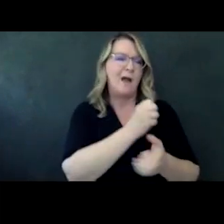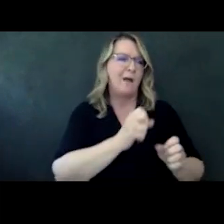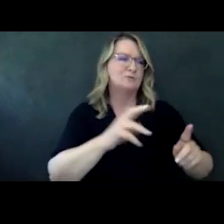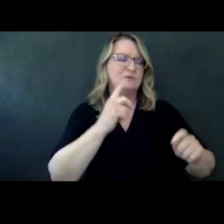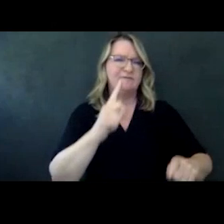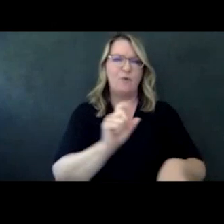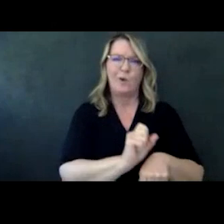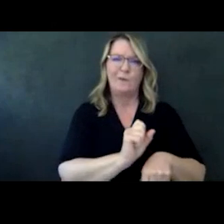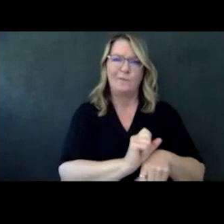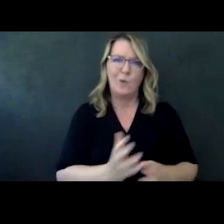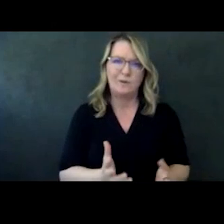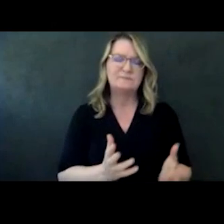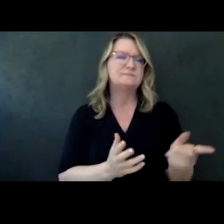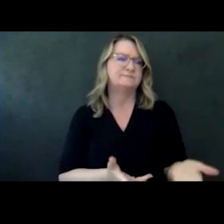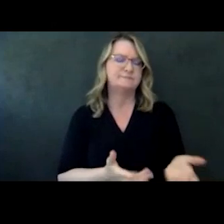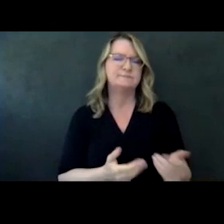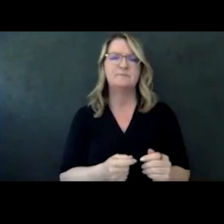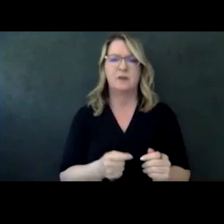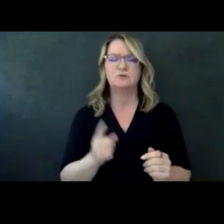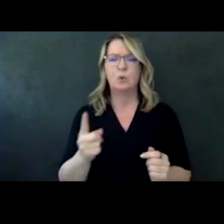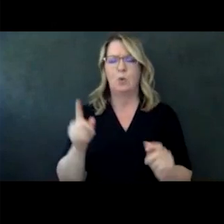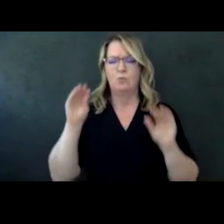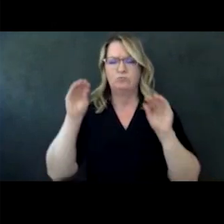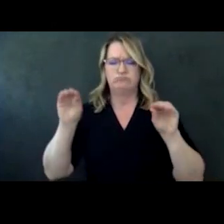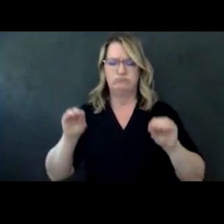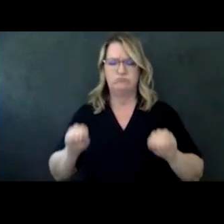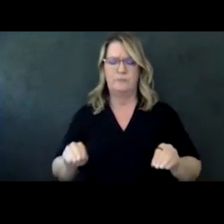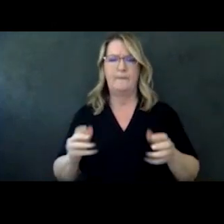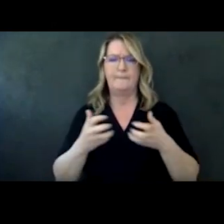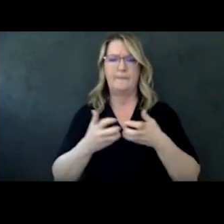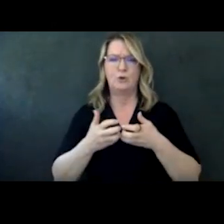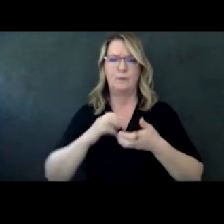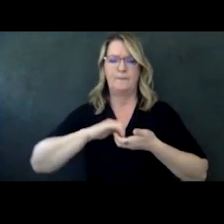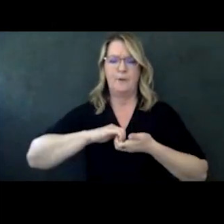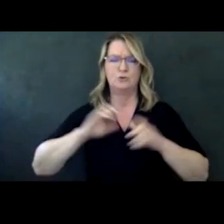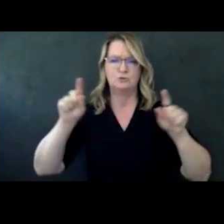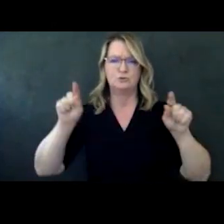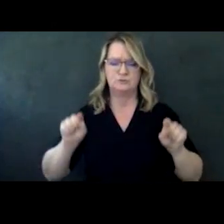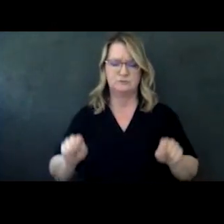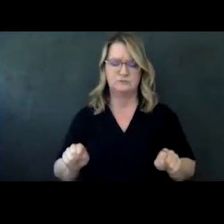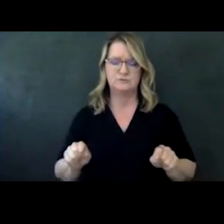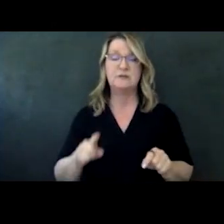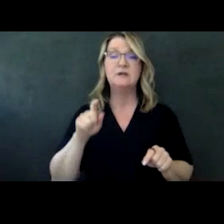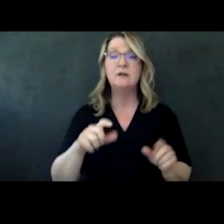to write down those partners. If you need a few more minutes, press the pause button.